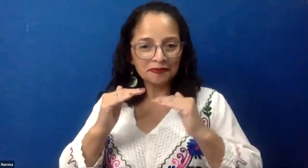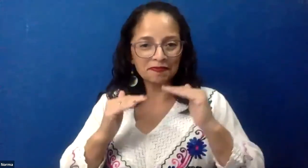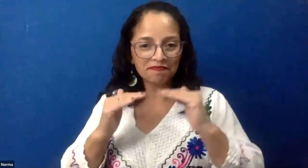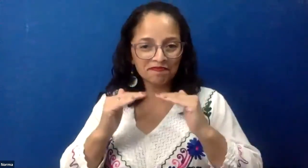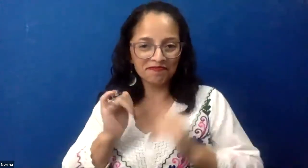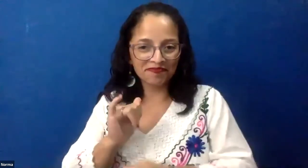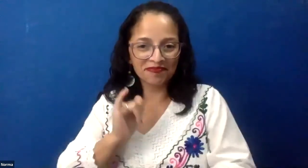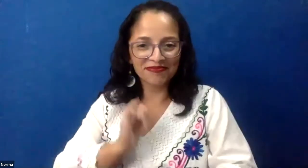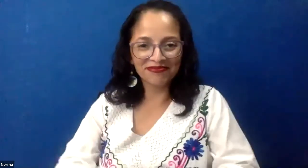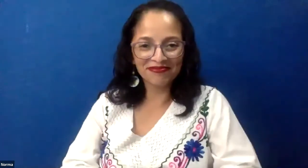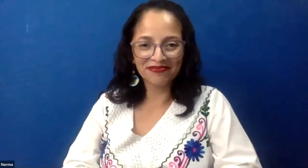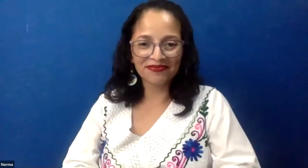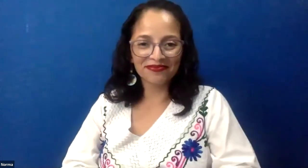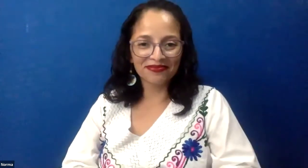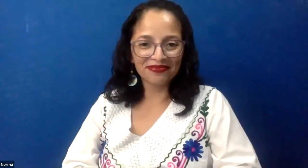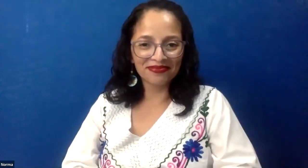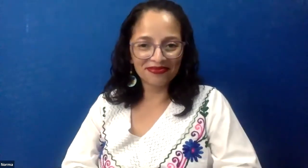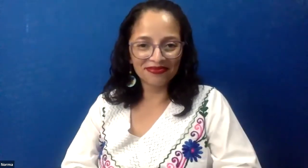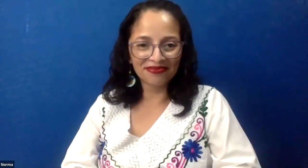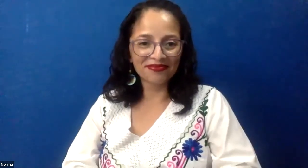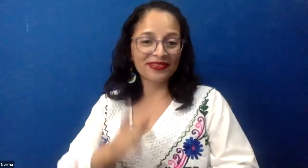Ok. It's about even.